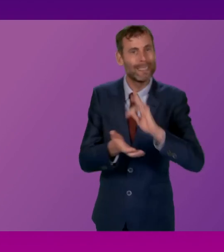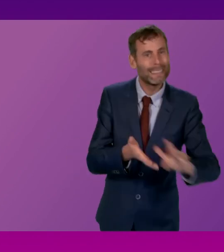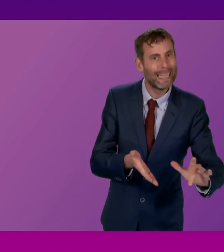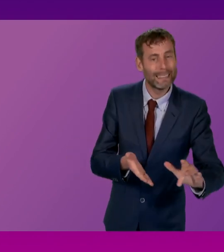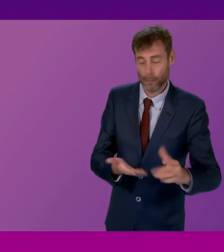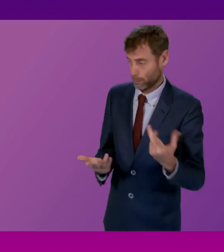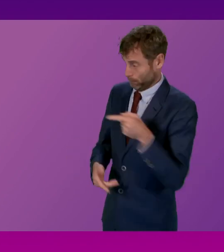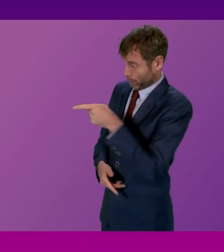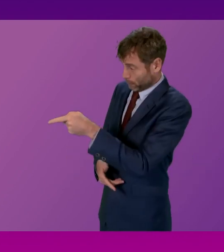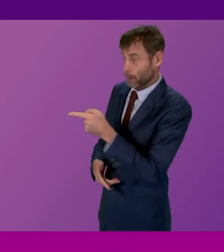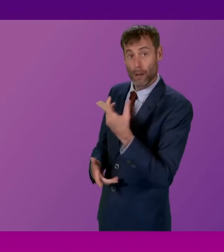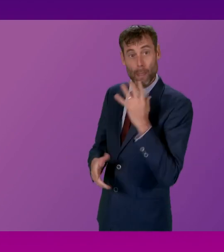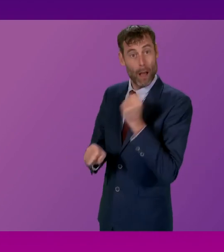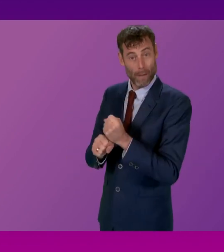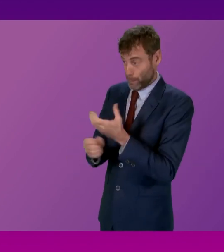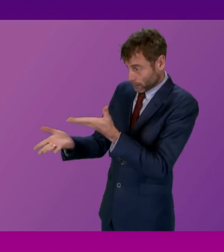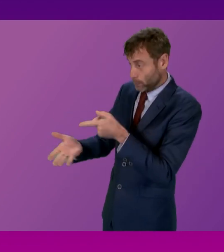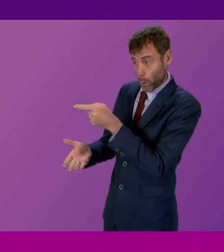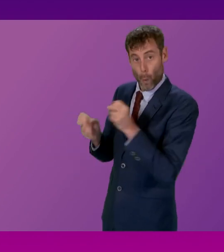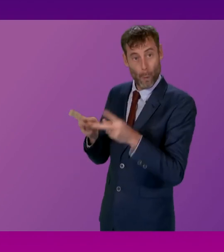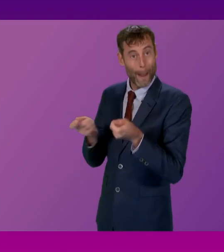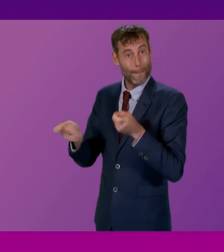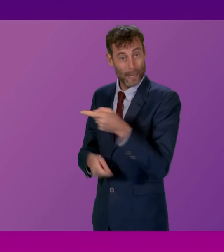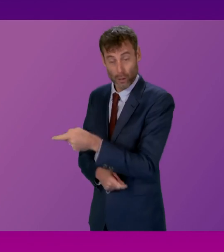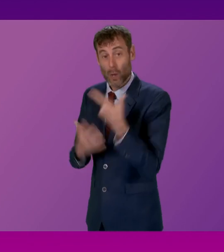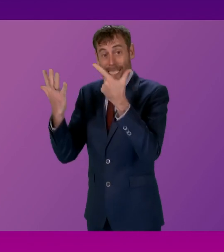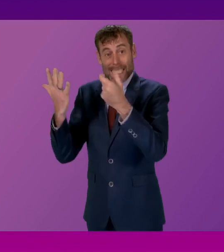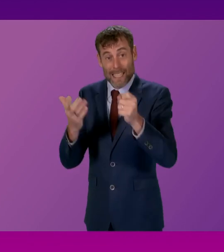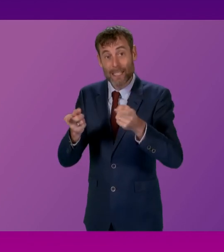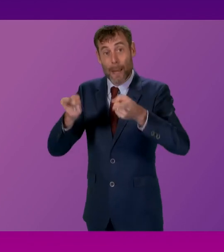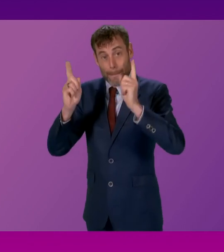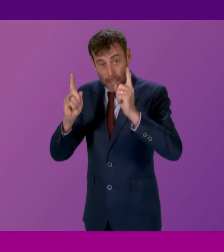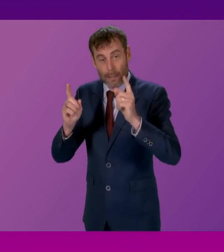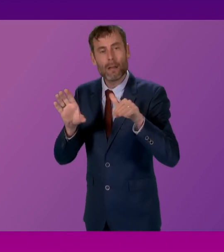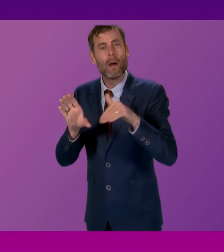Can the First Minister tell us how many of the 70 ministers and officials have failed